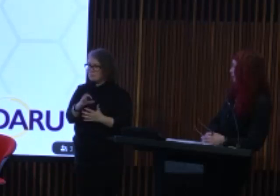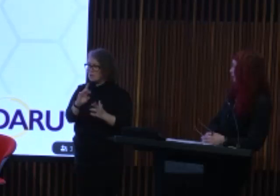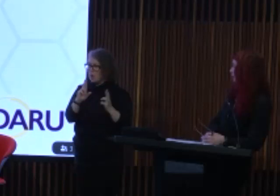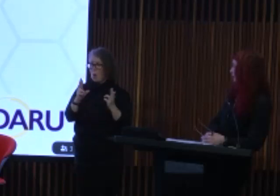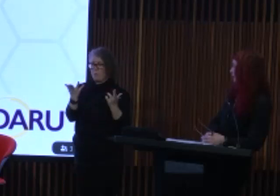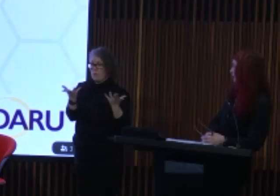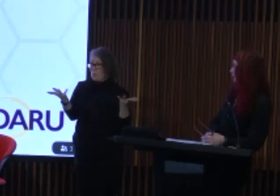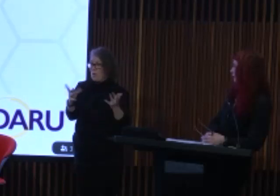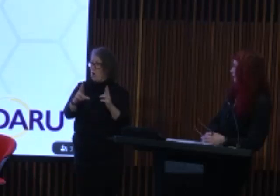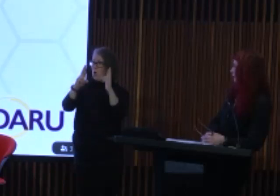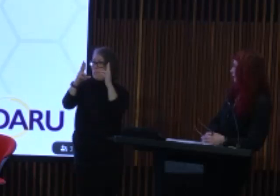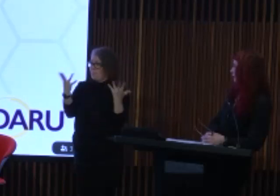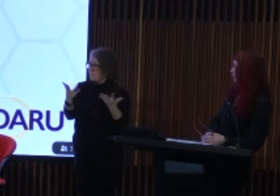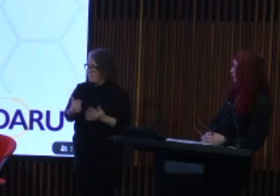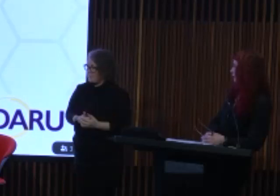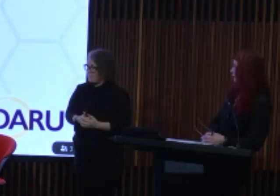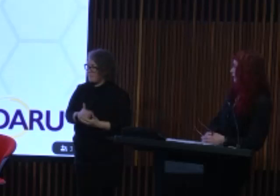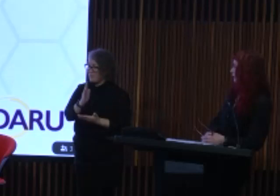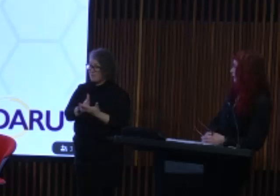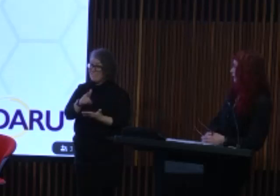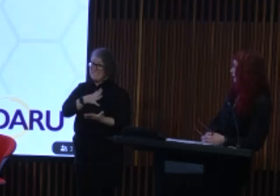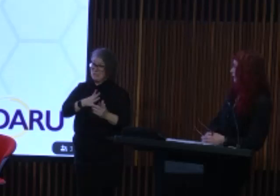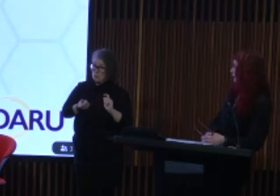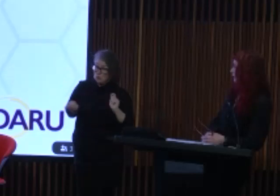and you know, that's really at the root of what can change.